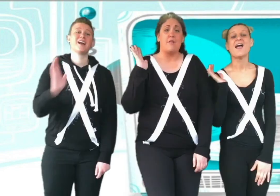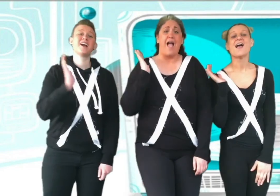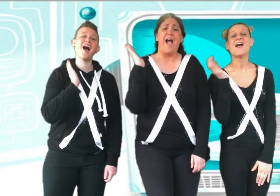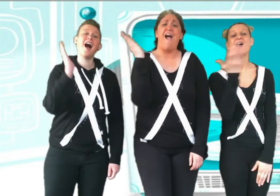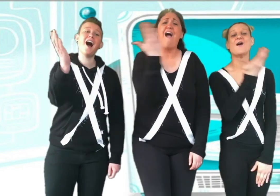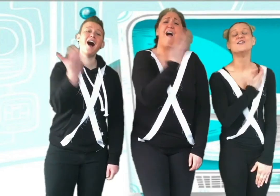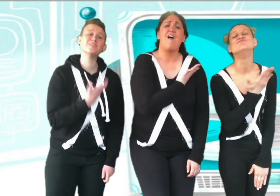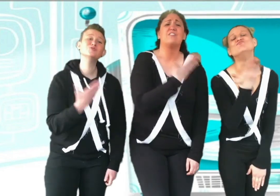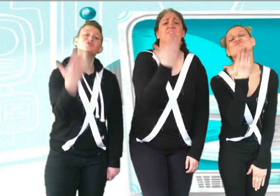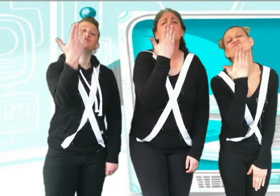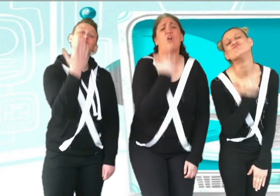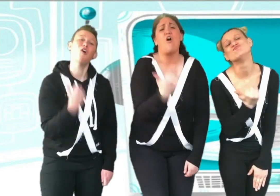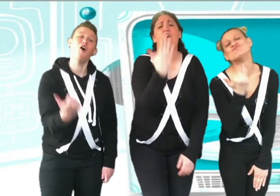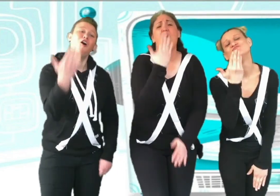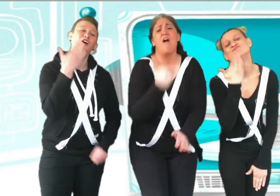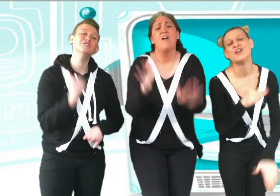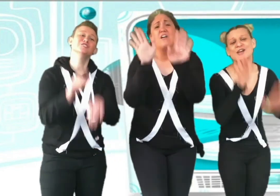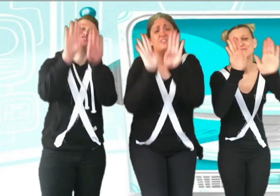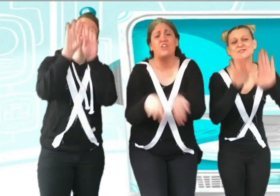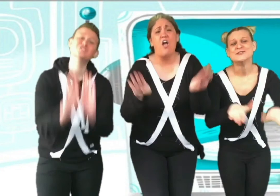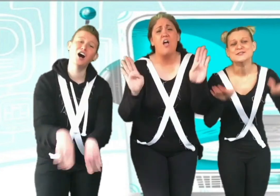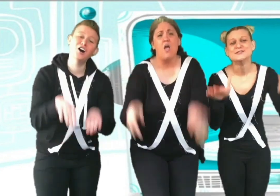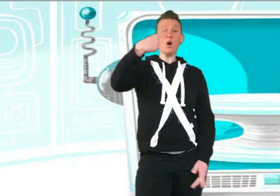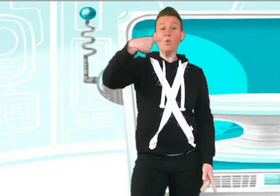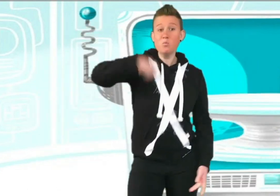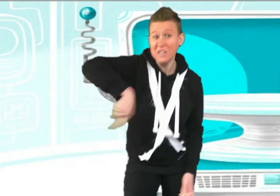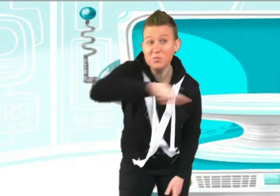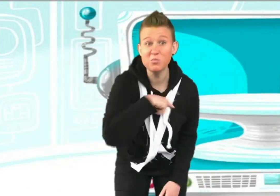Our darling children! Please explain!